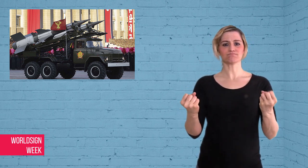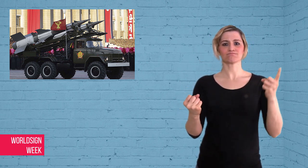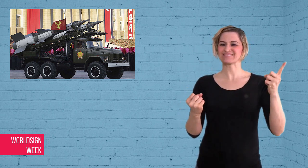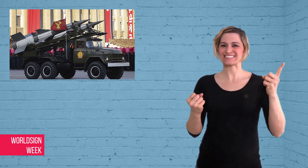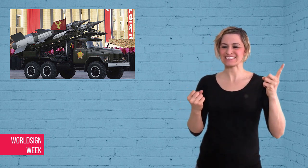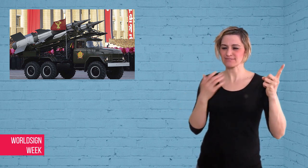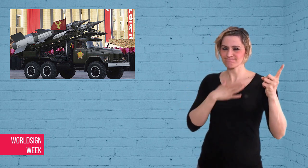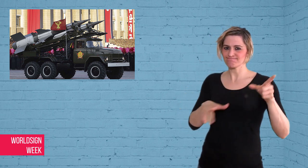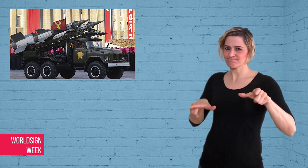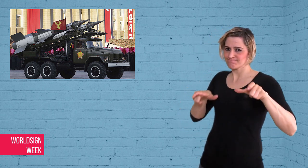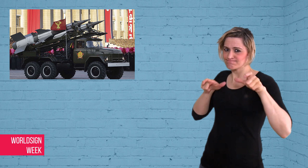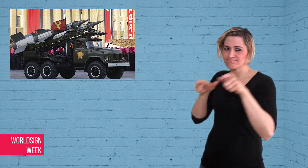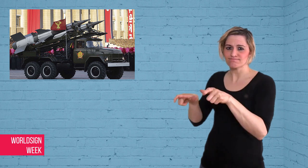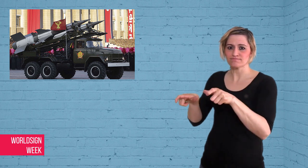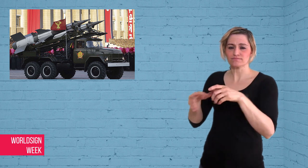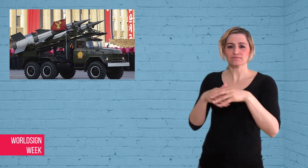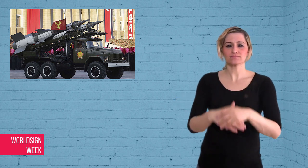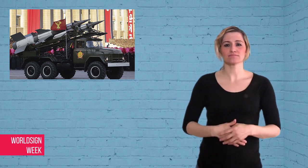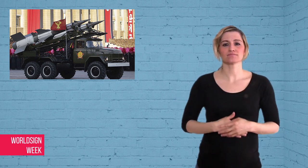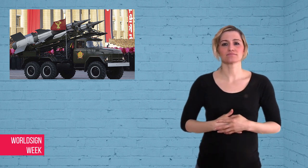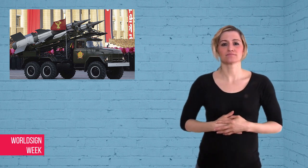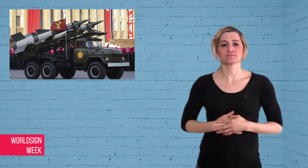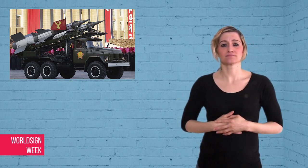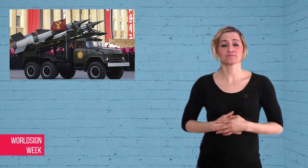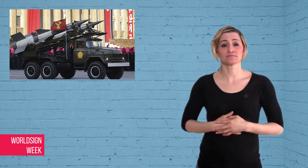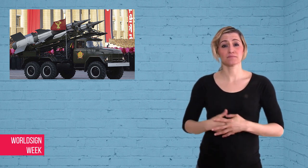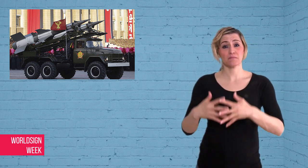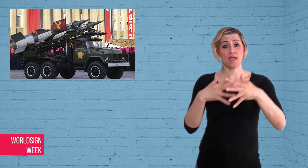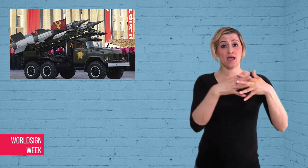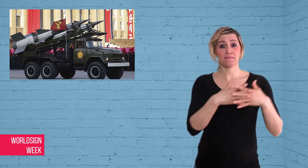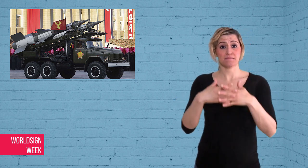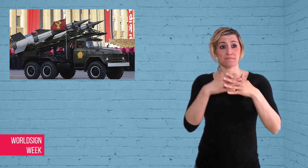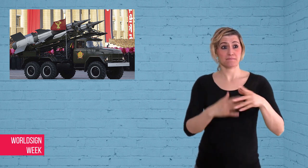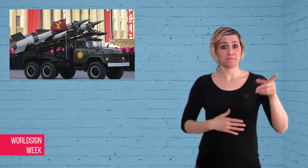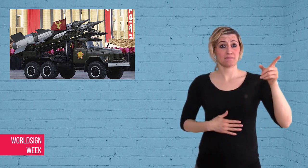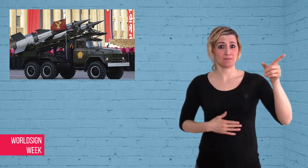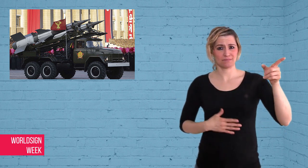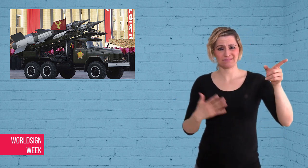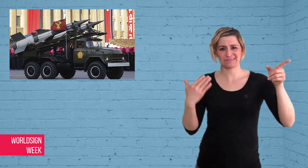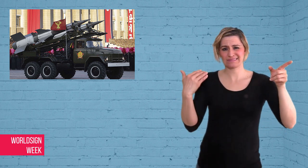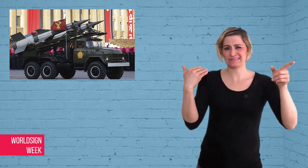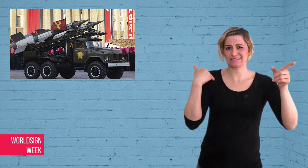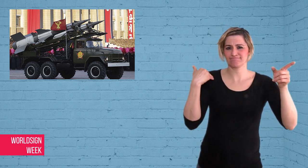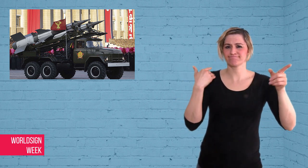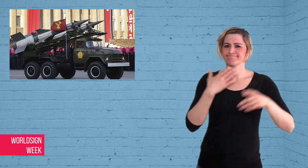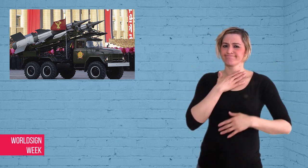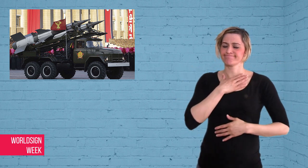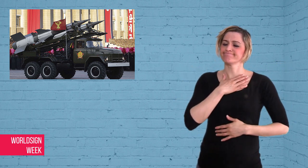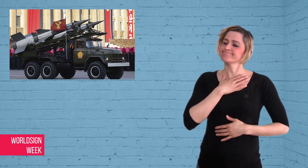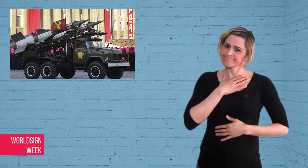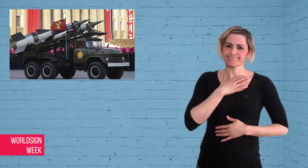defense system in South Korea, and the